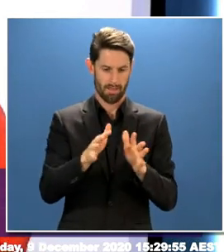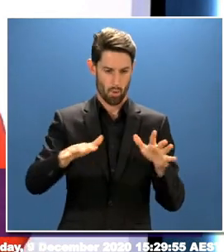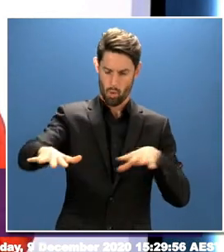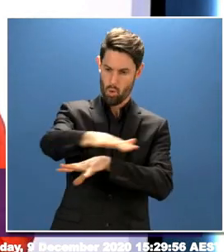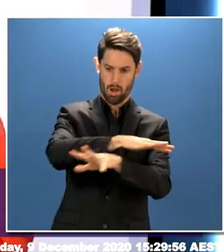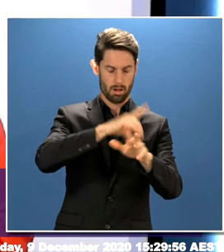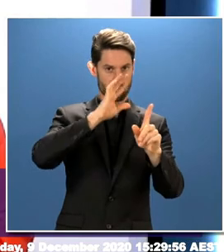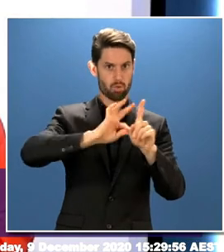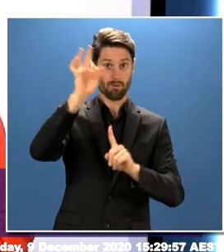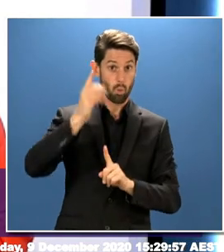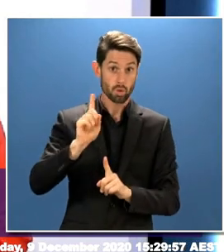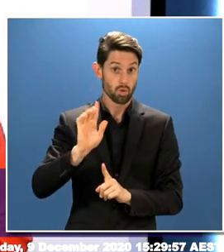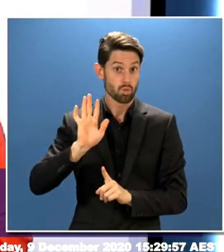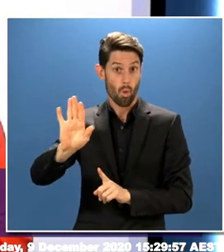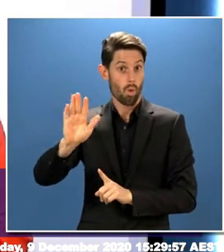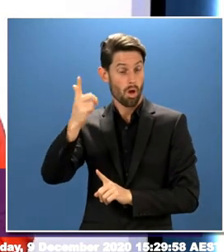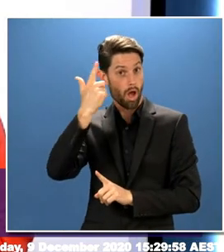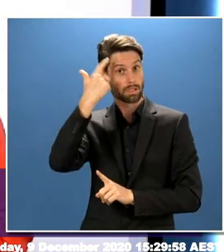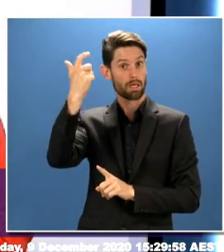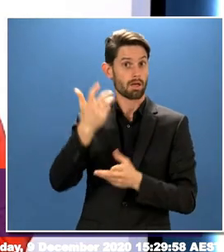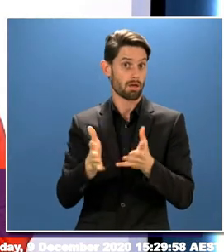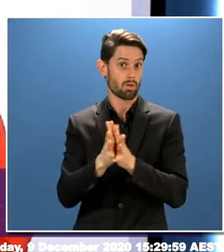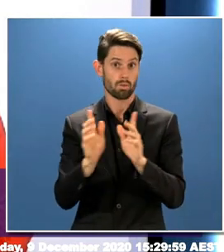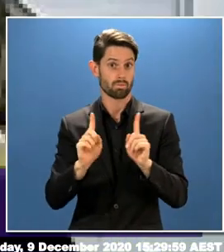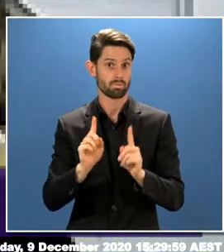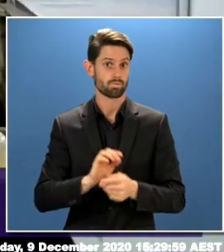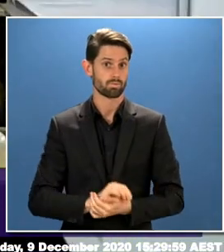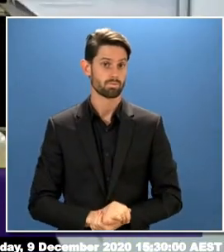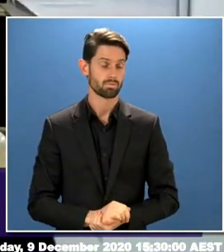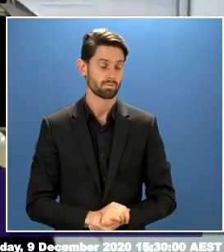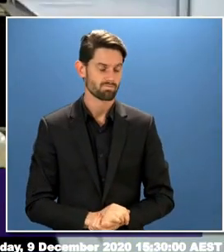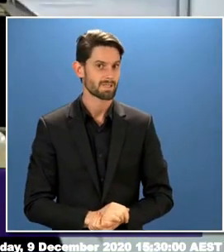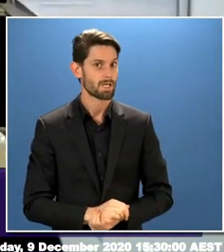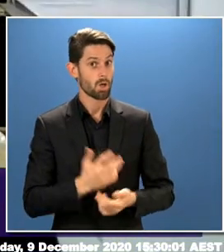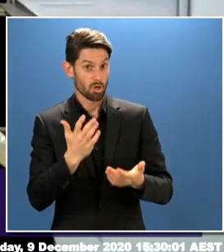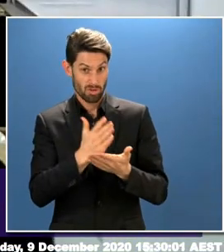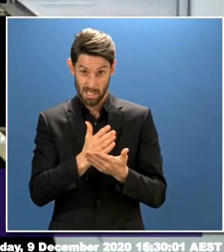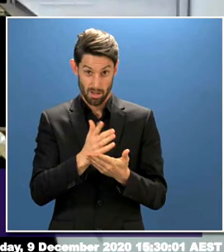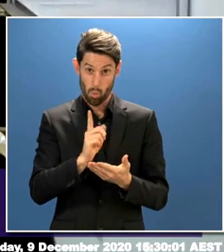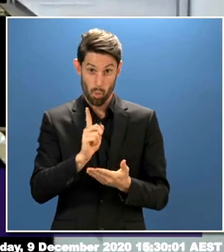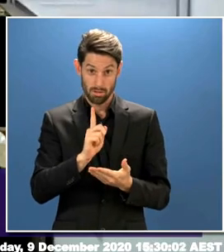So what's your solution to all of this? Well, and I think the solutions lie in what people have already done. Something the young